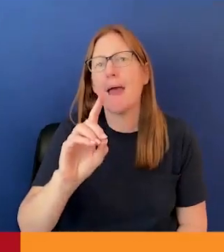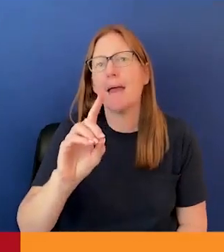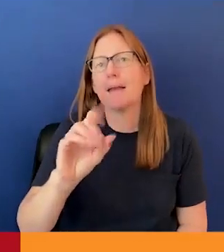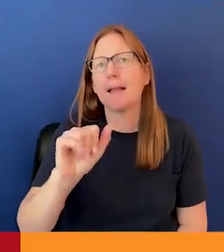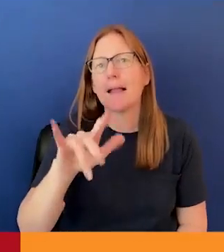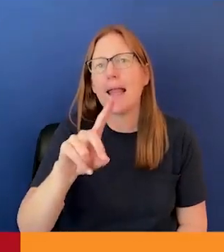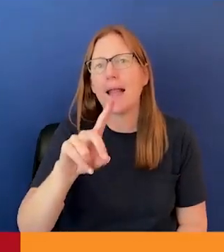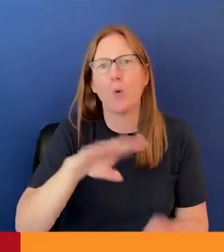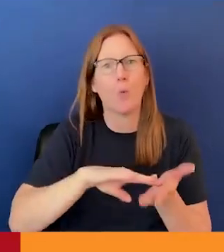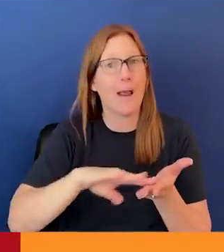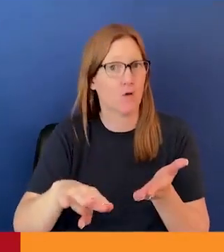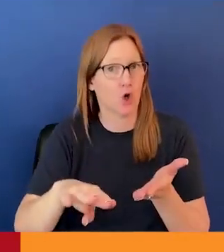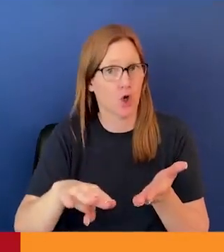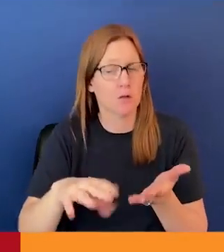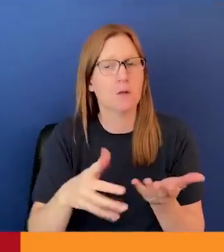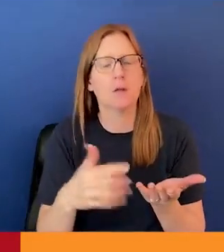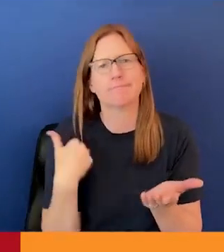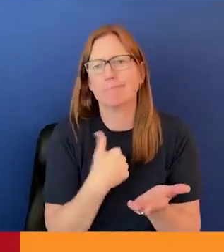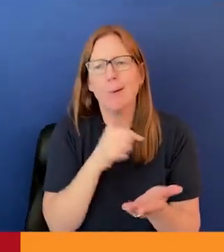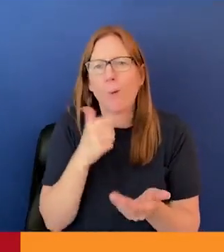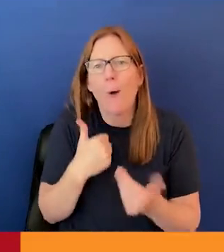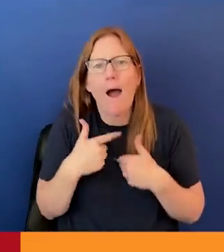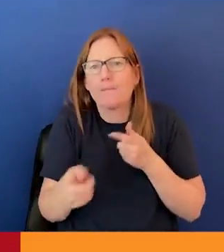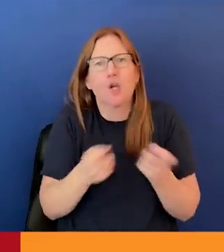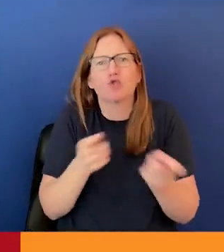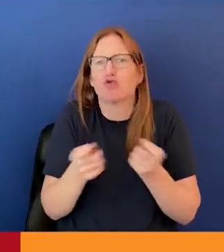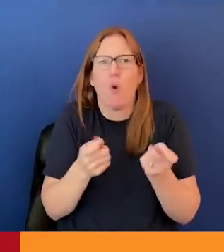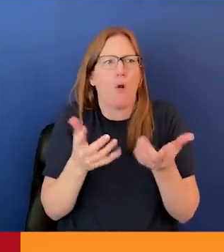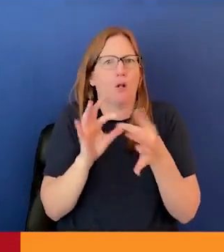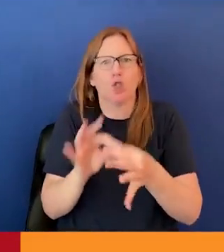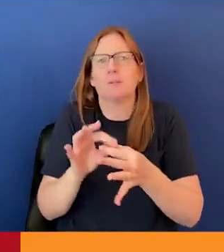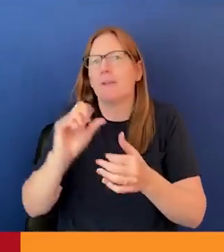We certainly don't have control or influence over other federal programs.